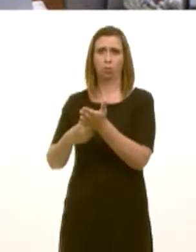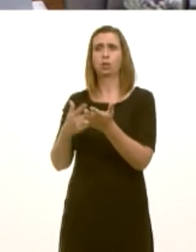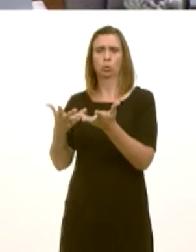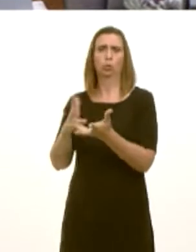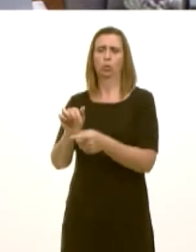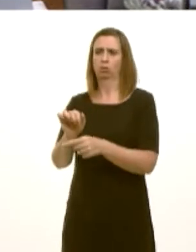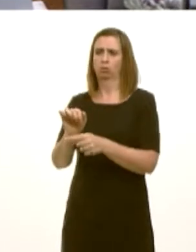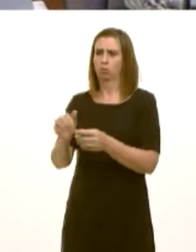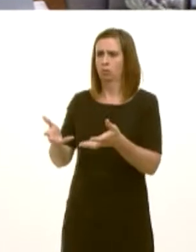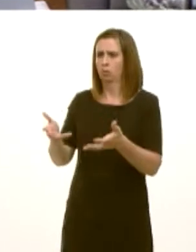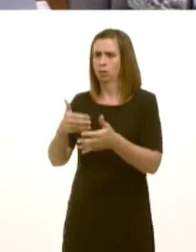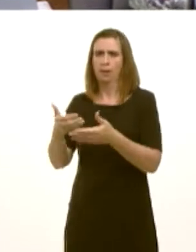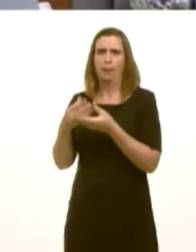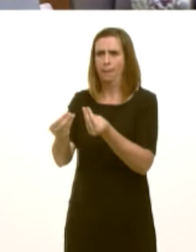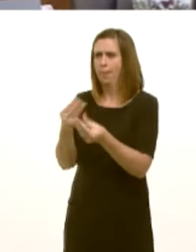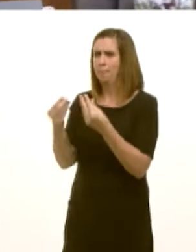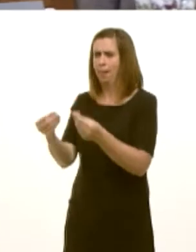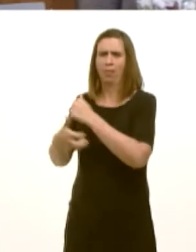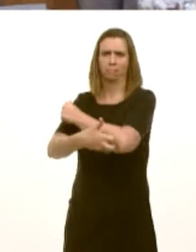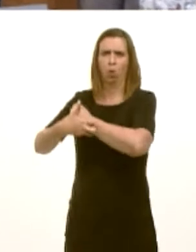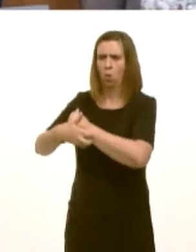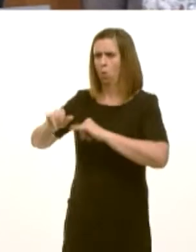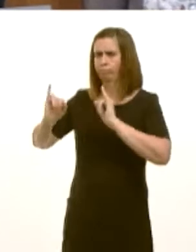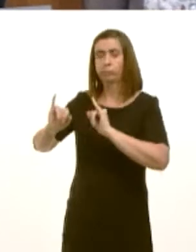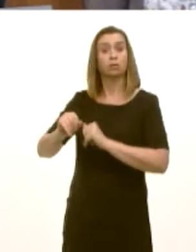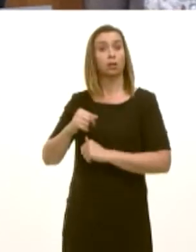There are two ways of tackling poverty: one, of course, is to make sure that people are